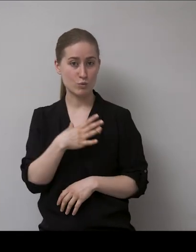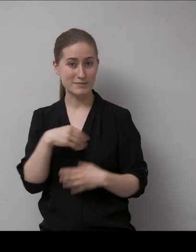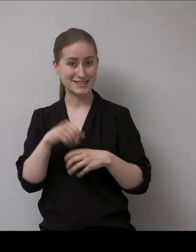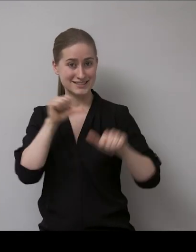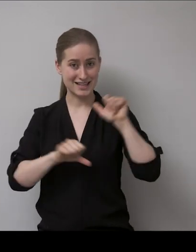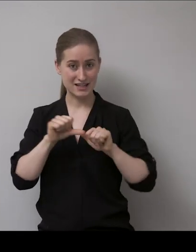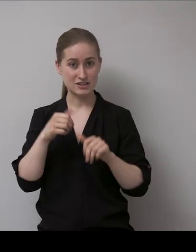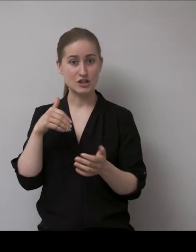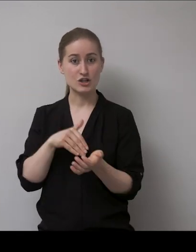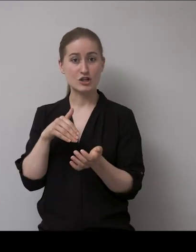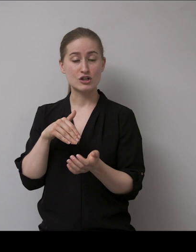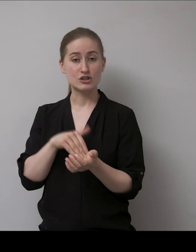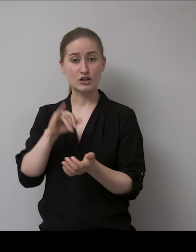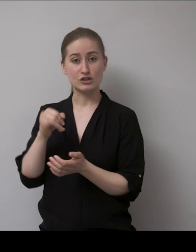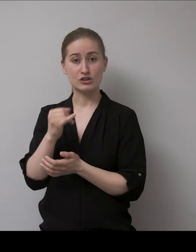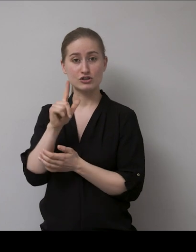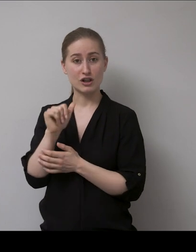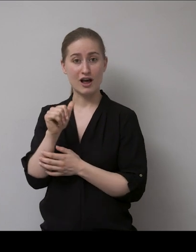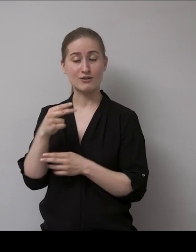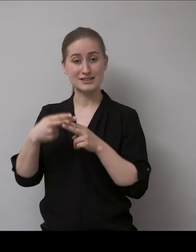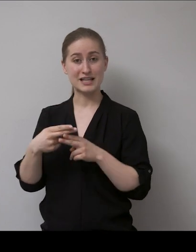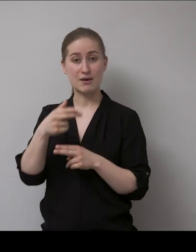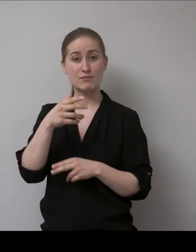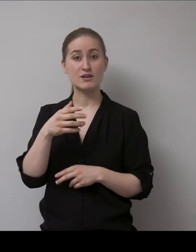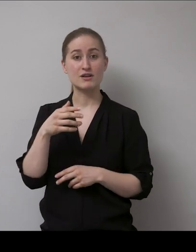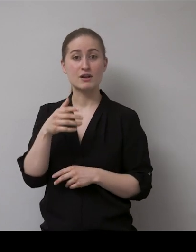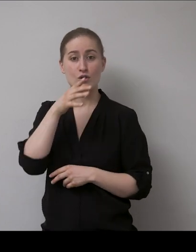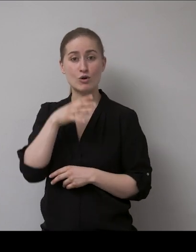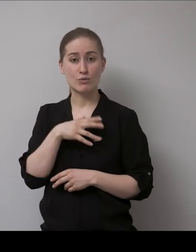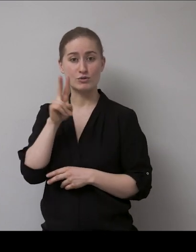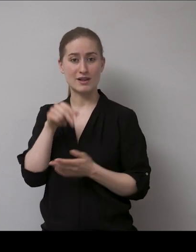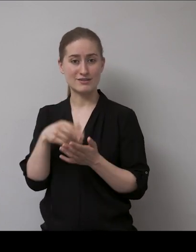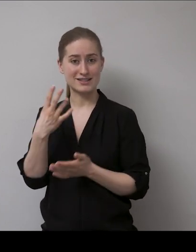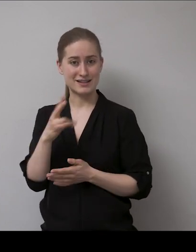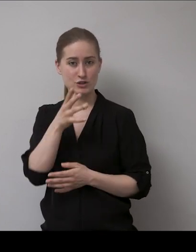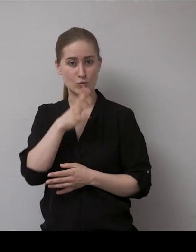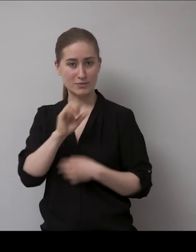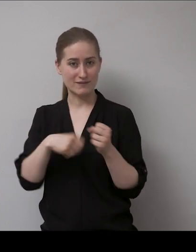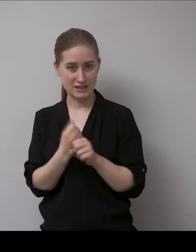Dr. Jallal was named 2017 Woman of the Year by the Healthcare Businesswomen's Association.